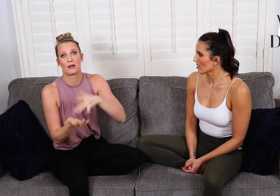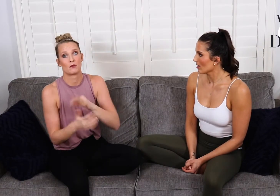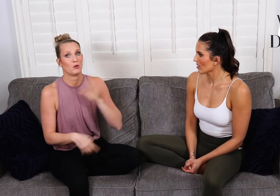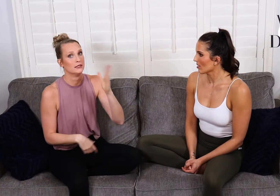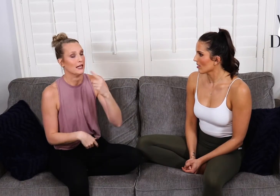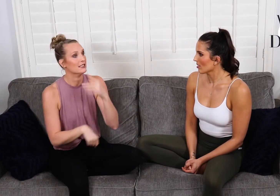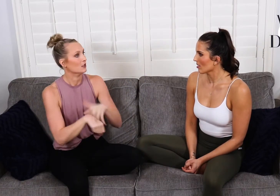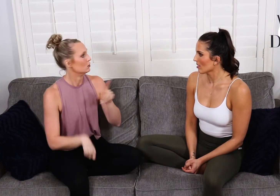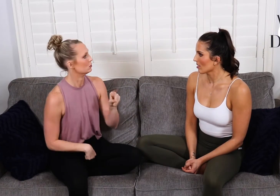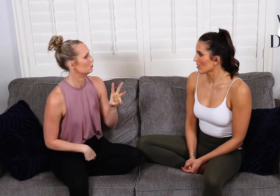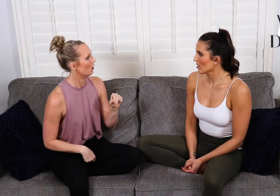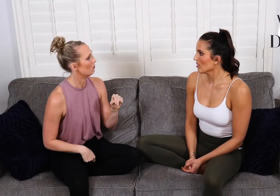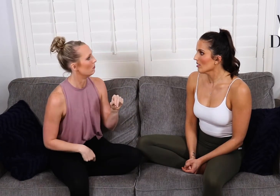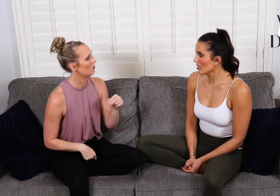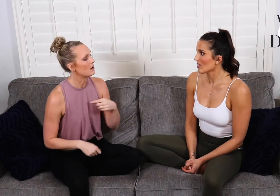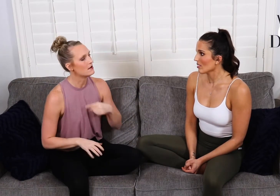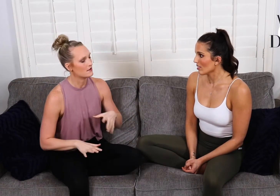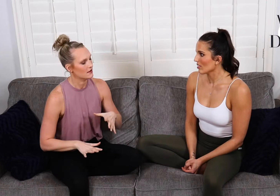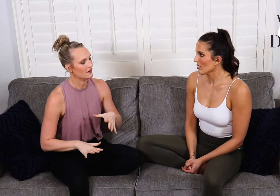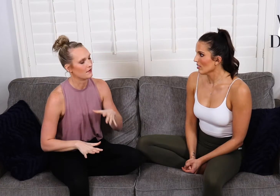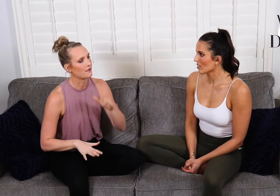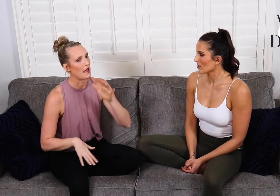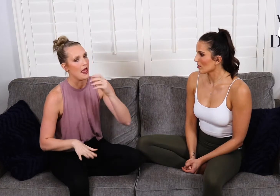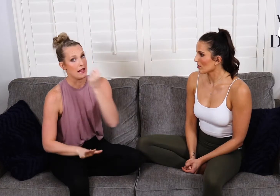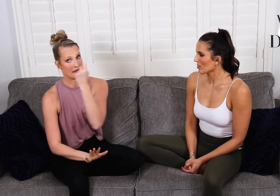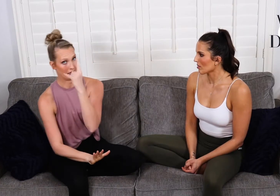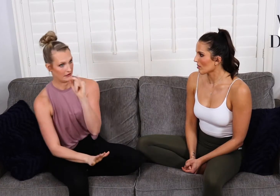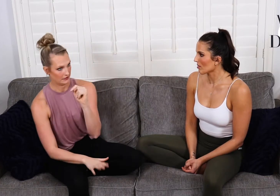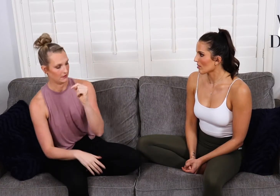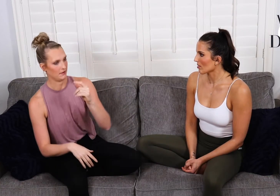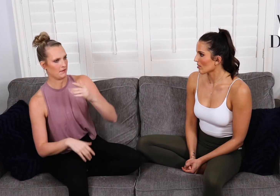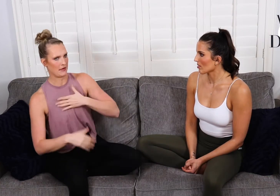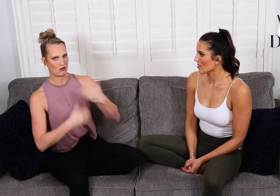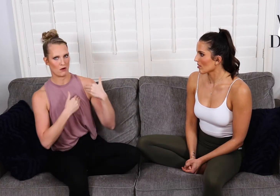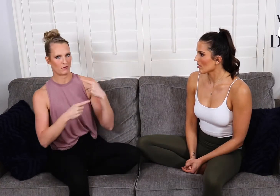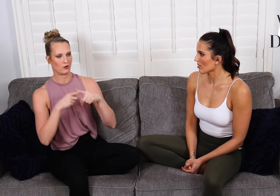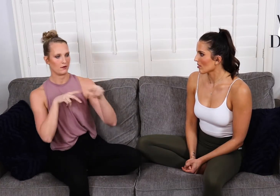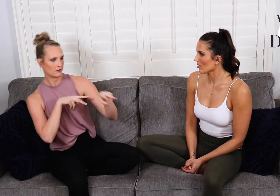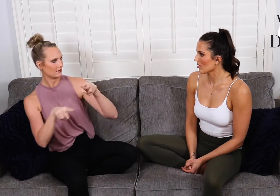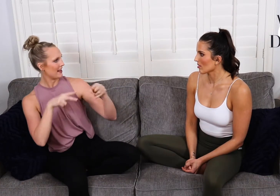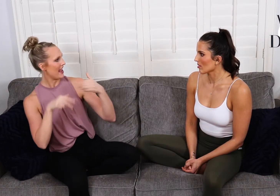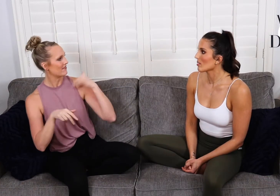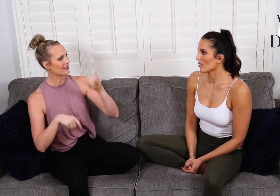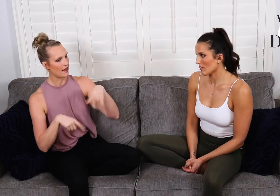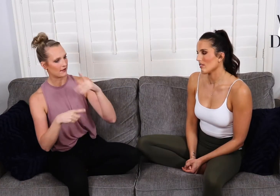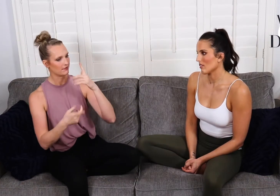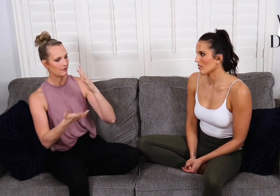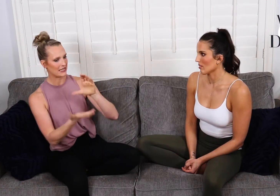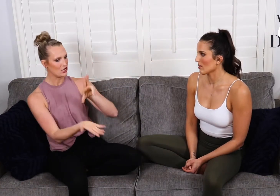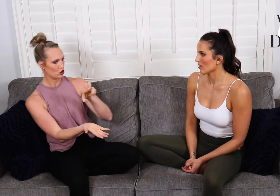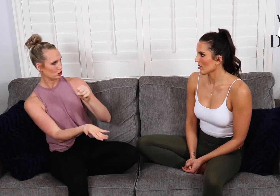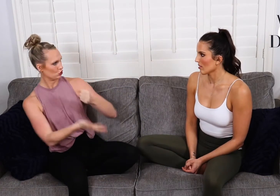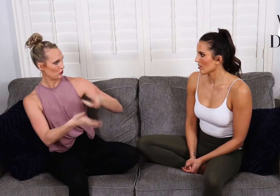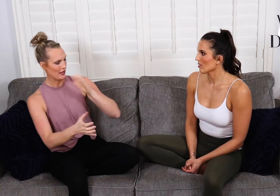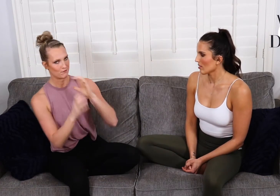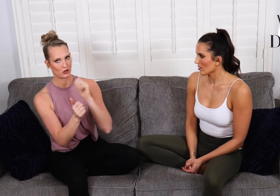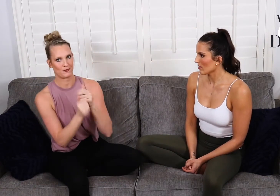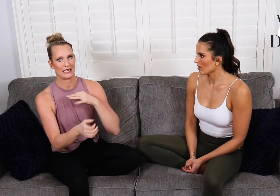me in the middle of a presentation and tell me to slow down. And granted I get it. It is my responsibility to coordinate and see the